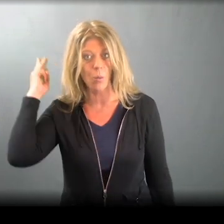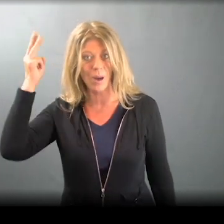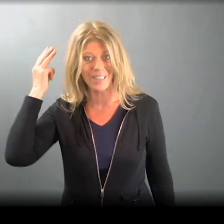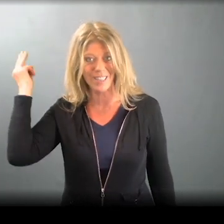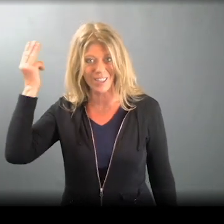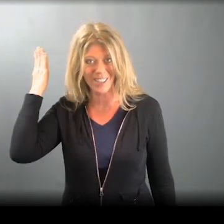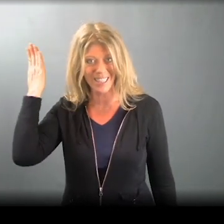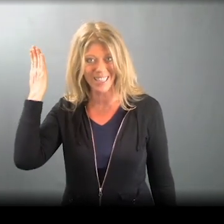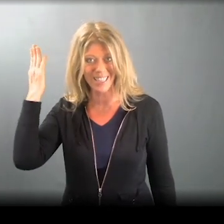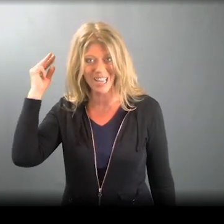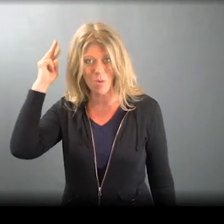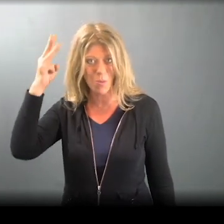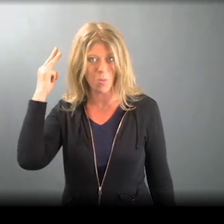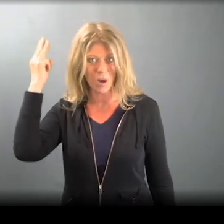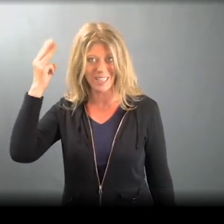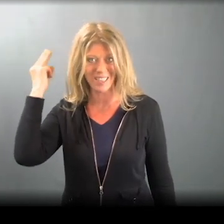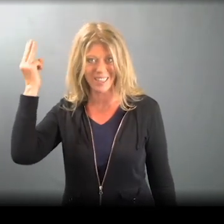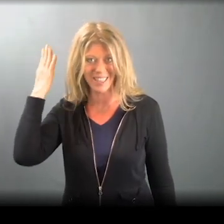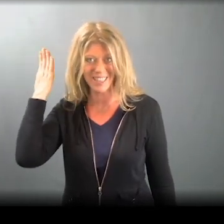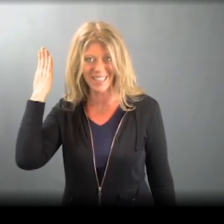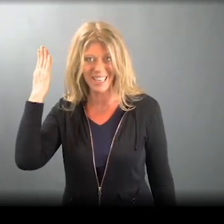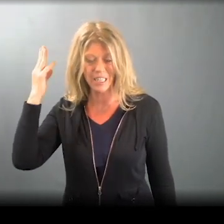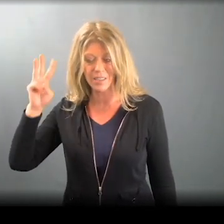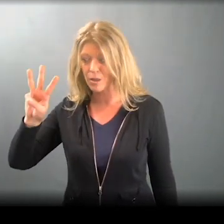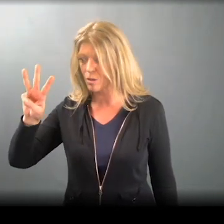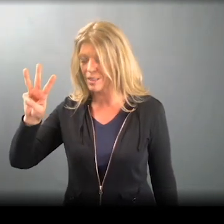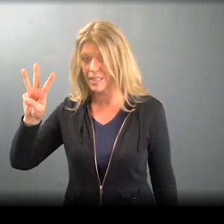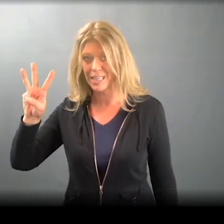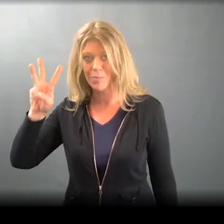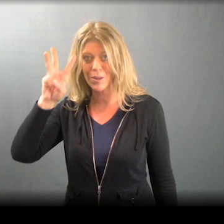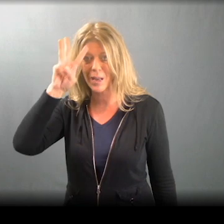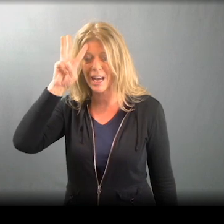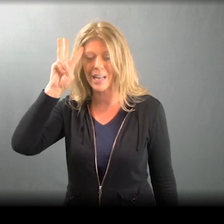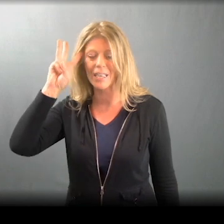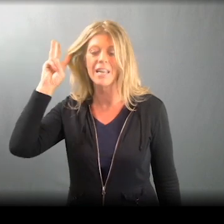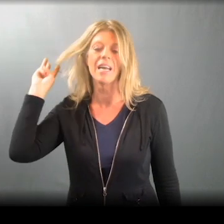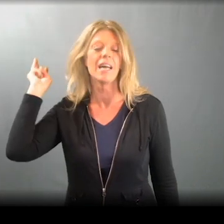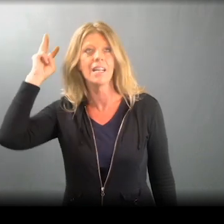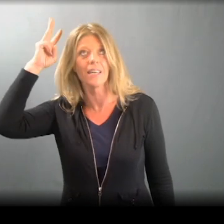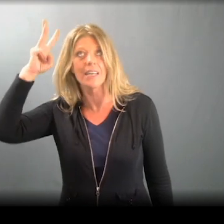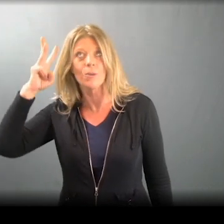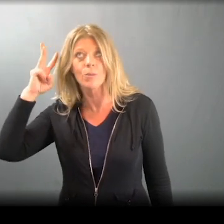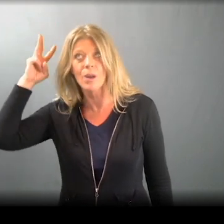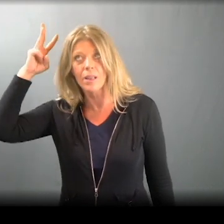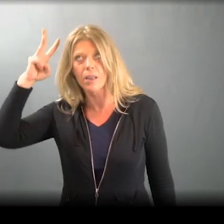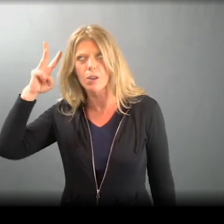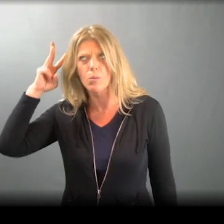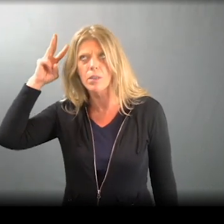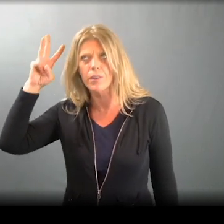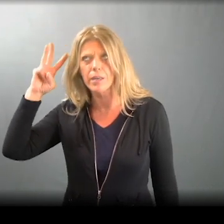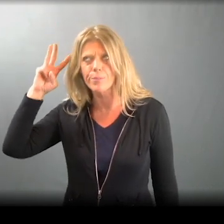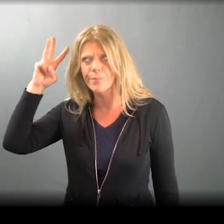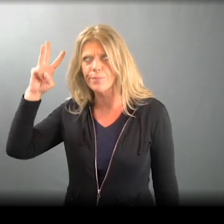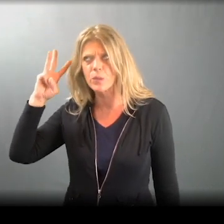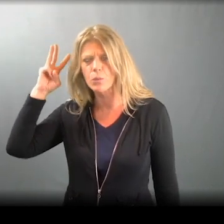WONDERED So, it's a W-hand, and like you're wondering; hmm...